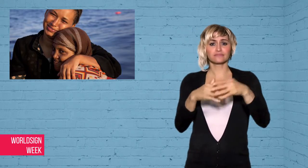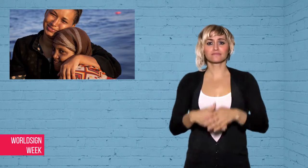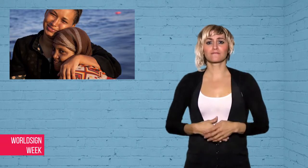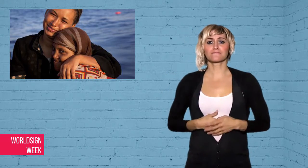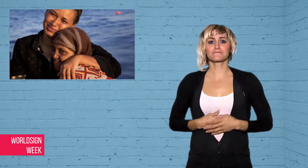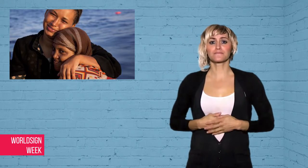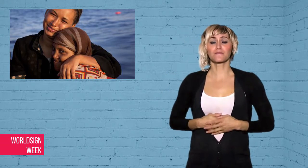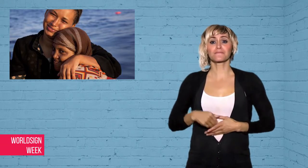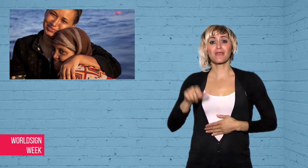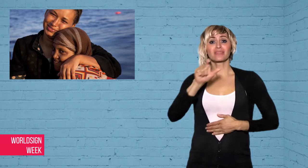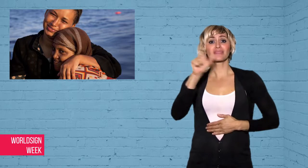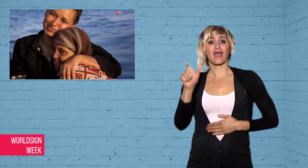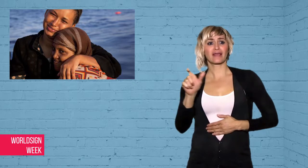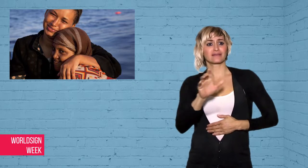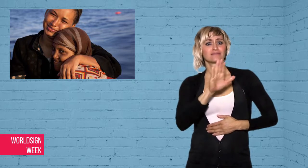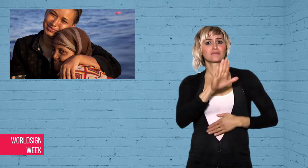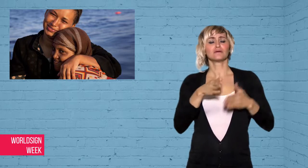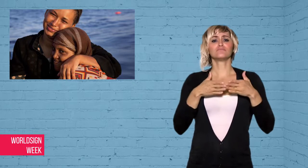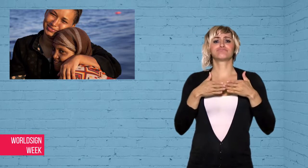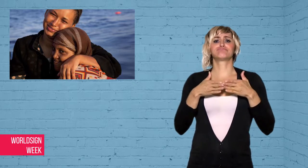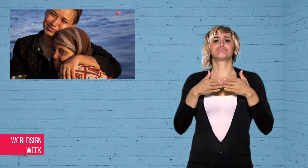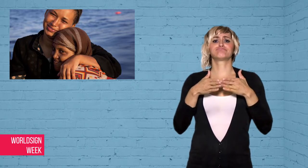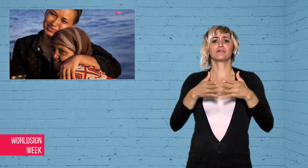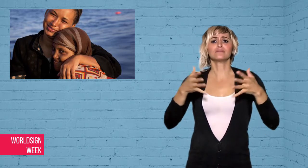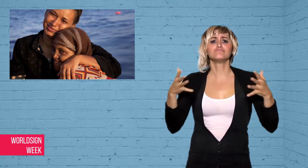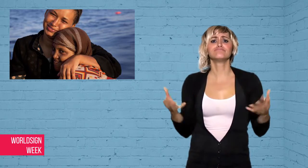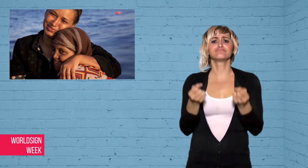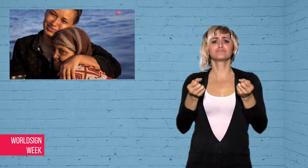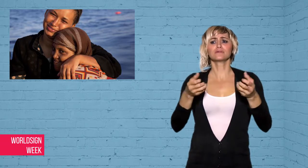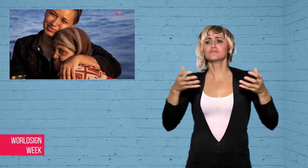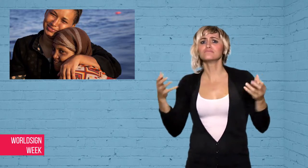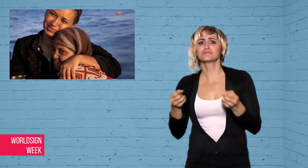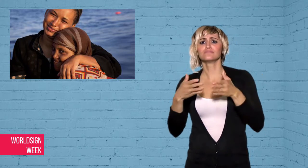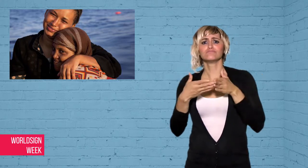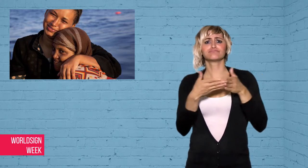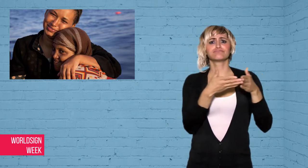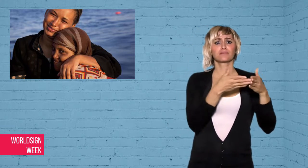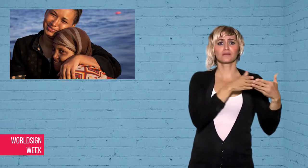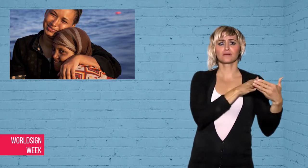Libya waiting to travel.